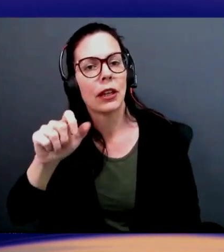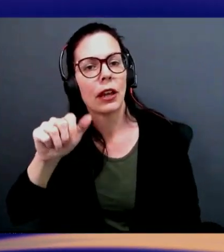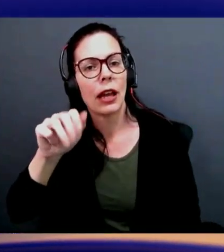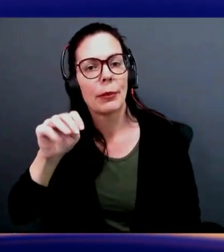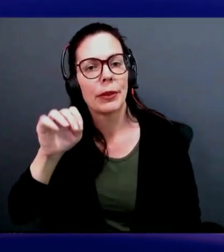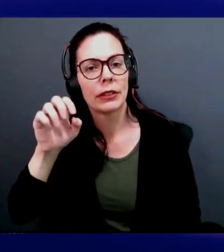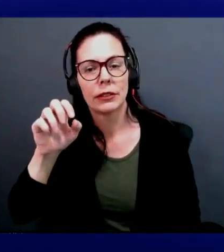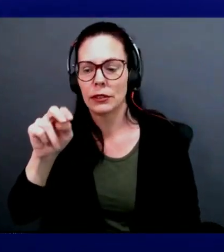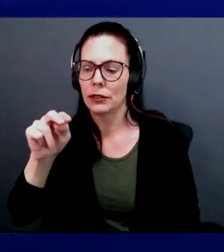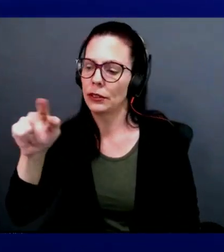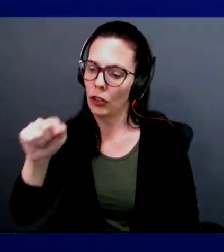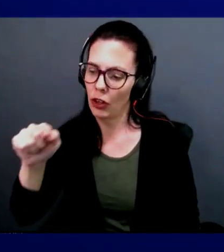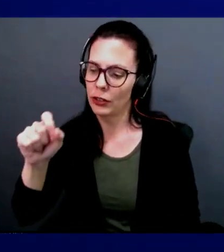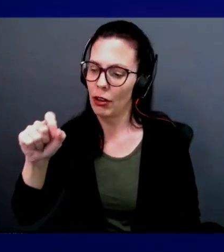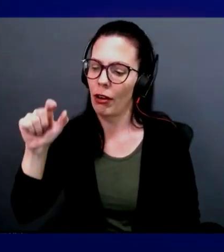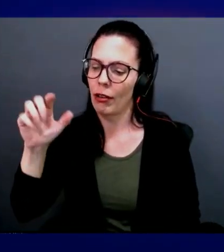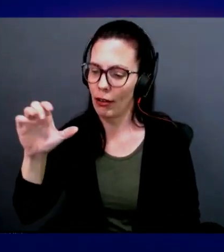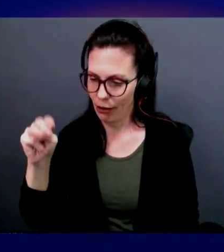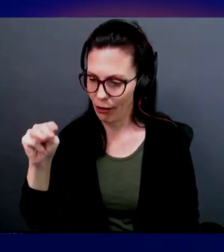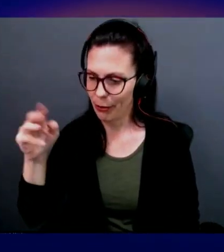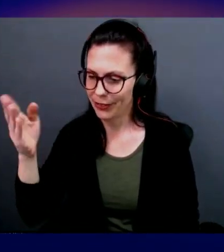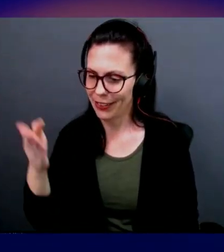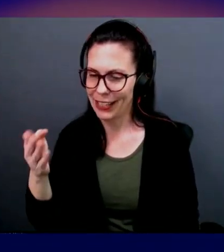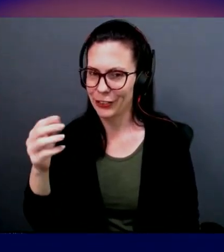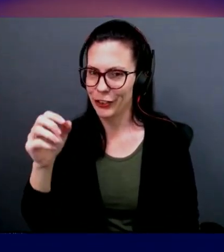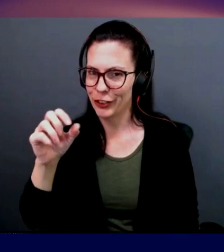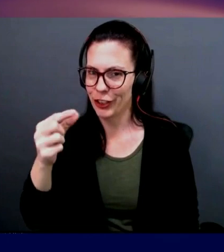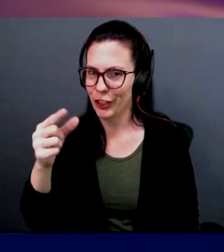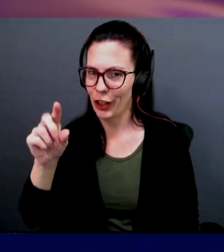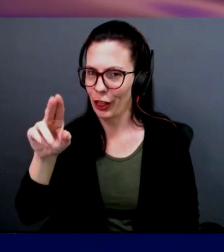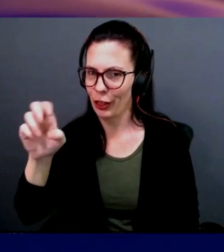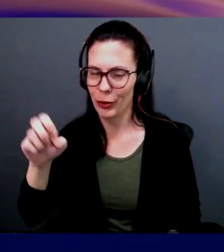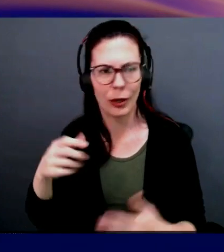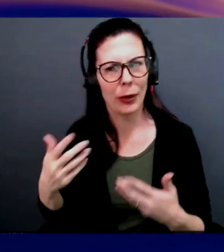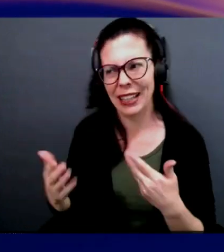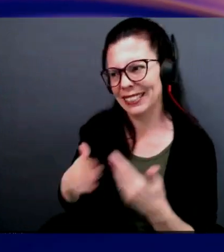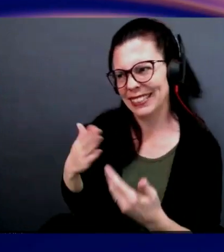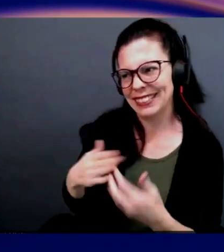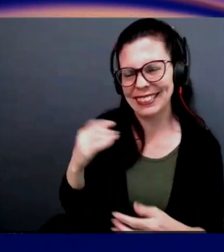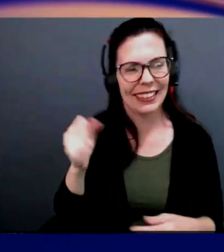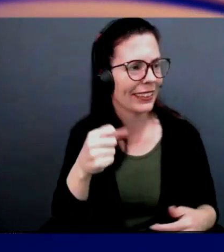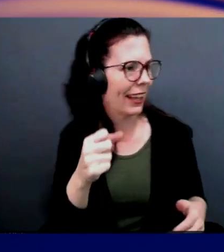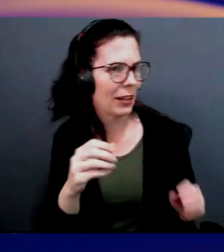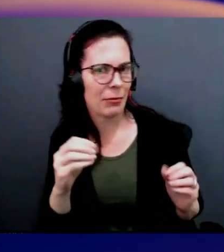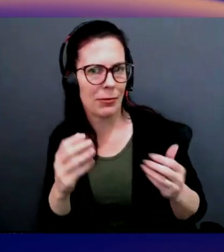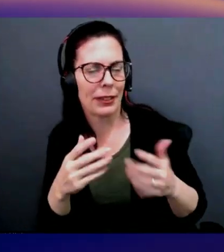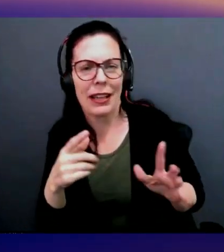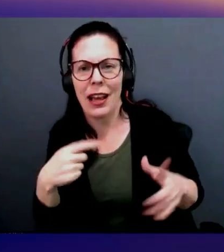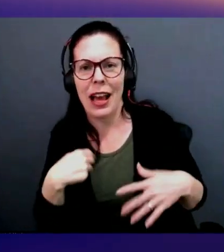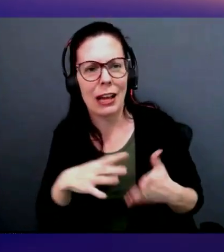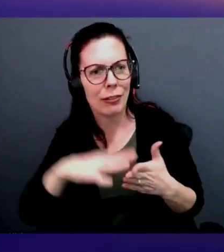Wonderful. That's easy. Couldn't be any easier. All right, this has been great. I've learned or relearned some great facts about Glue